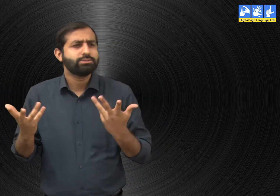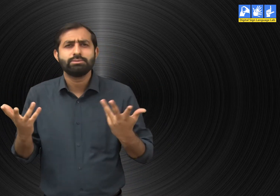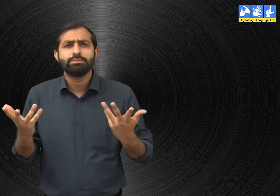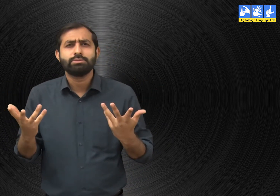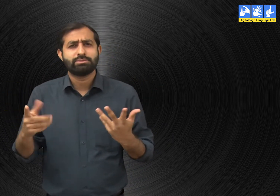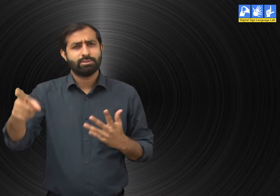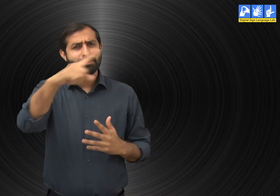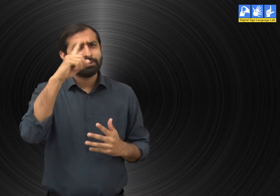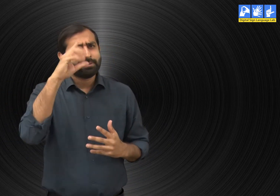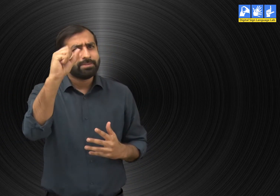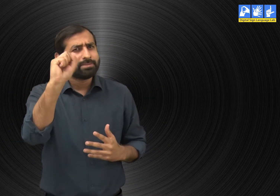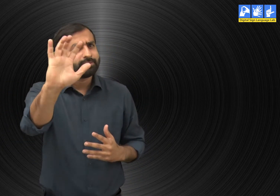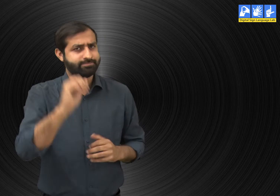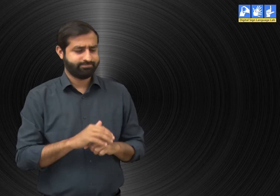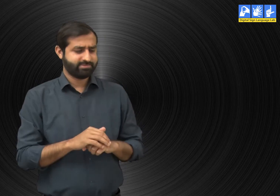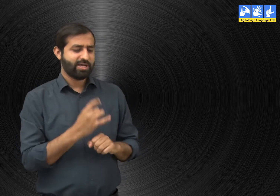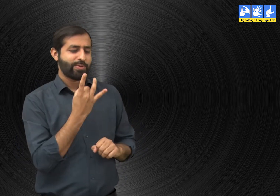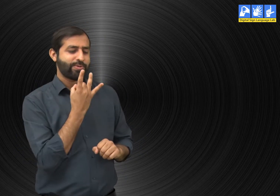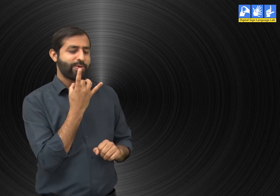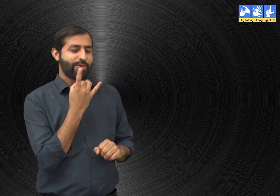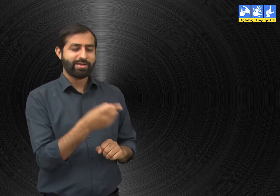How does this happen? Do you remember?